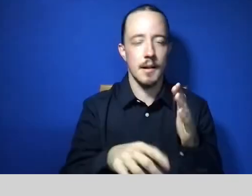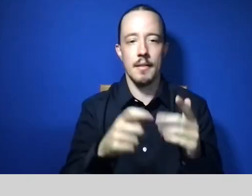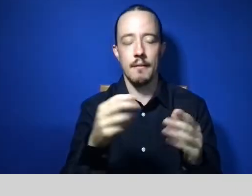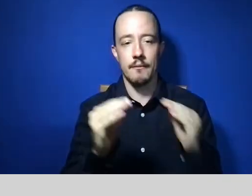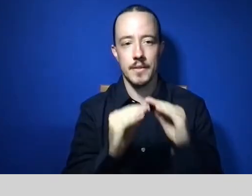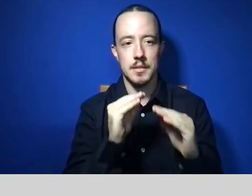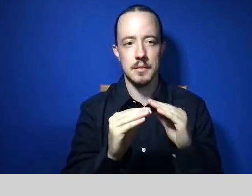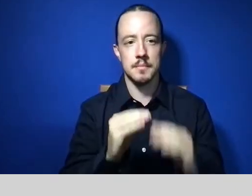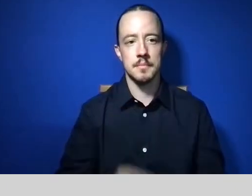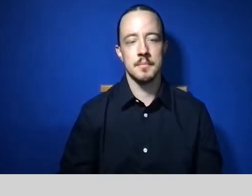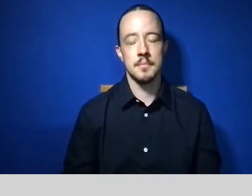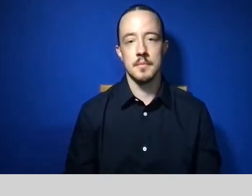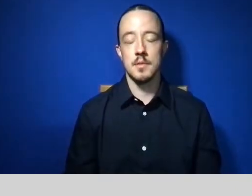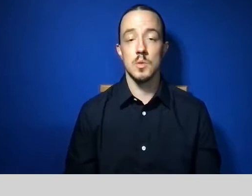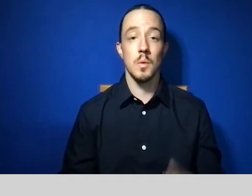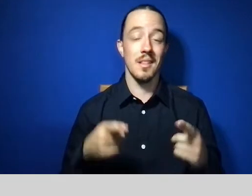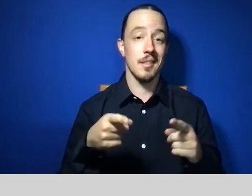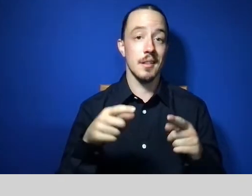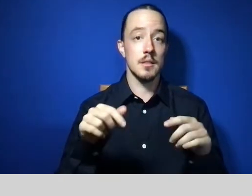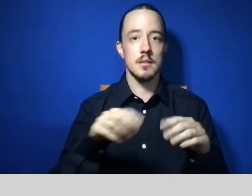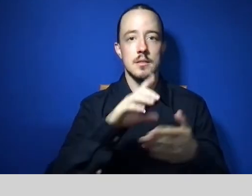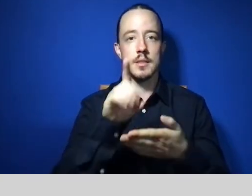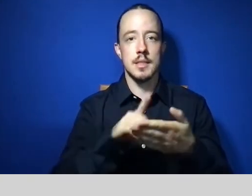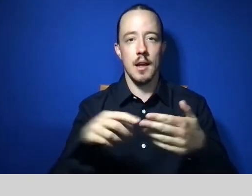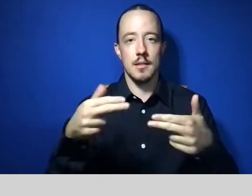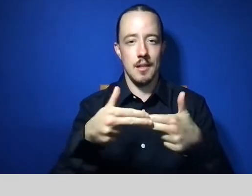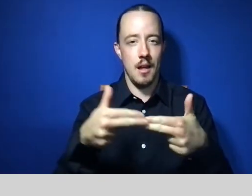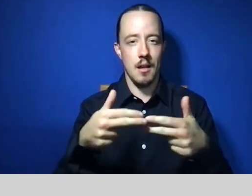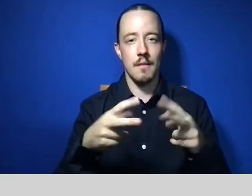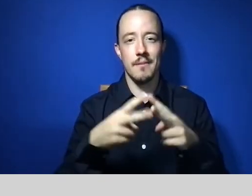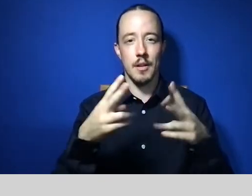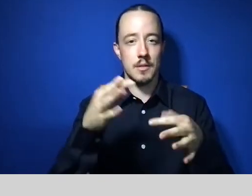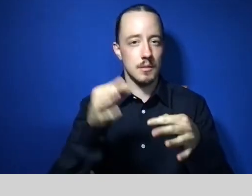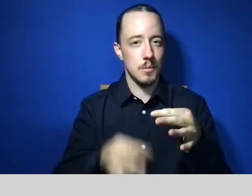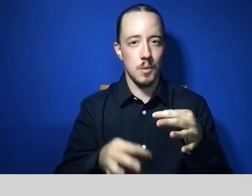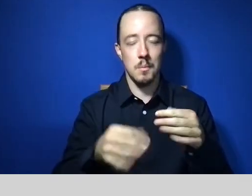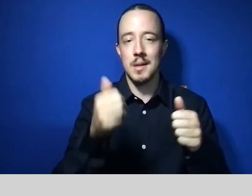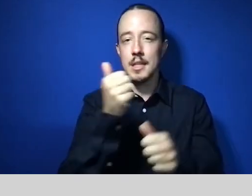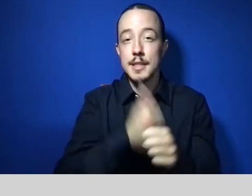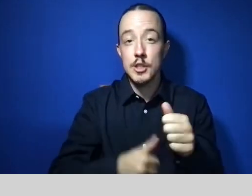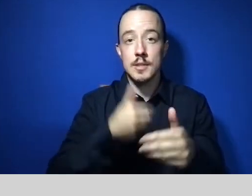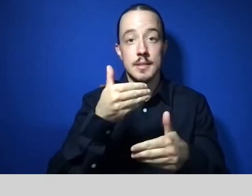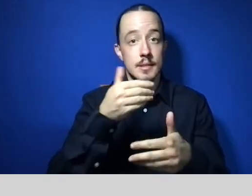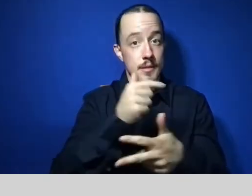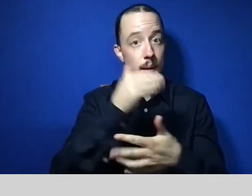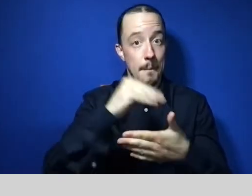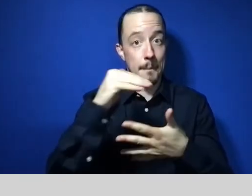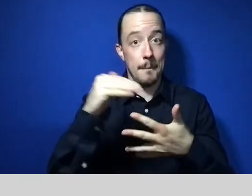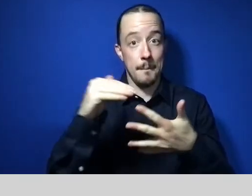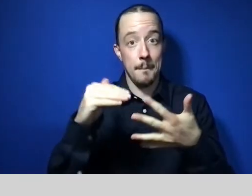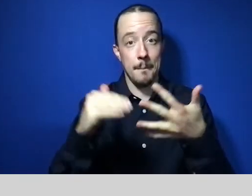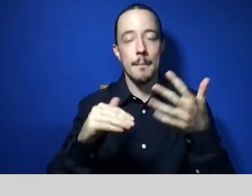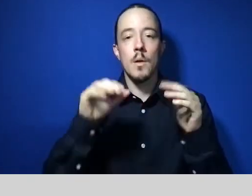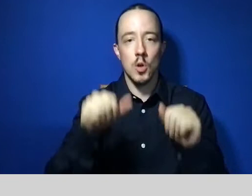So this is a simplified scenario. Each of these steps, there could be a failure point, but as you might know,